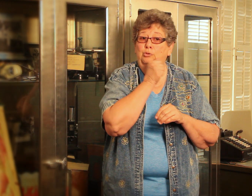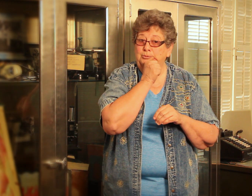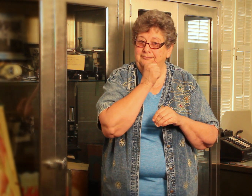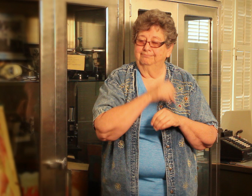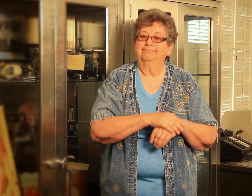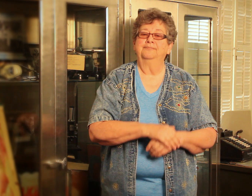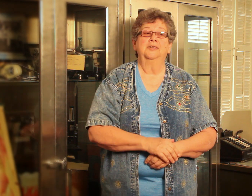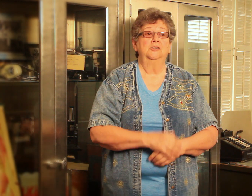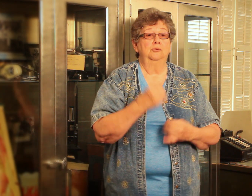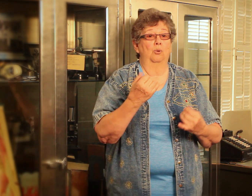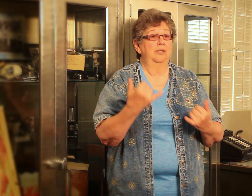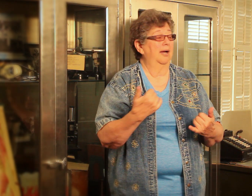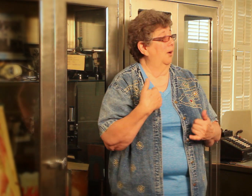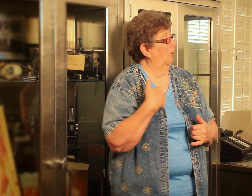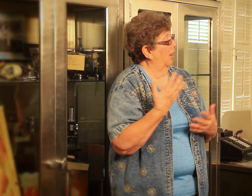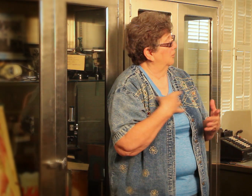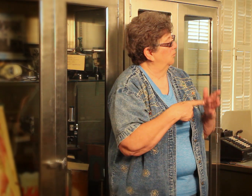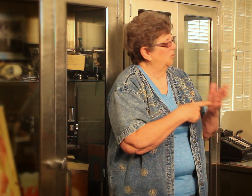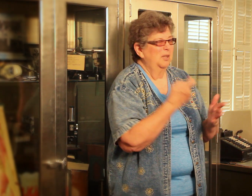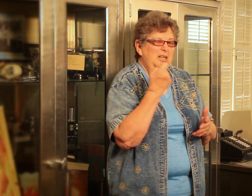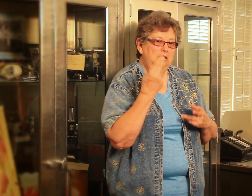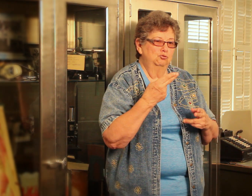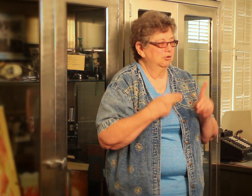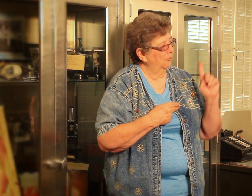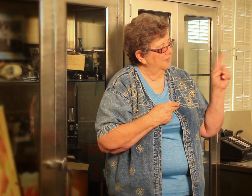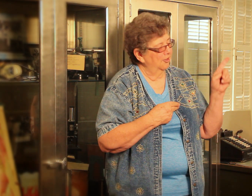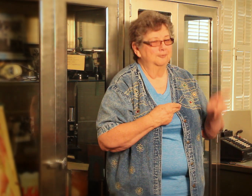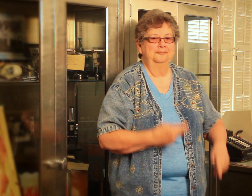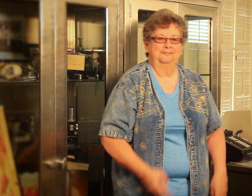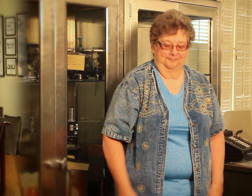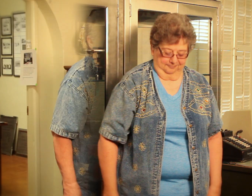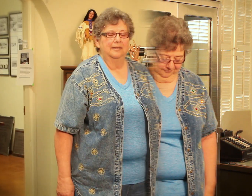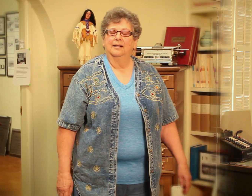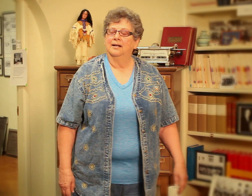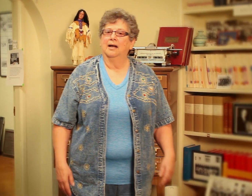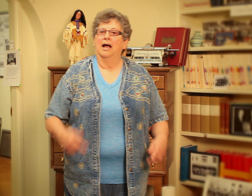all over the state of Arizona. Let me show you a bit in the history room.